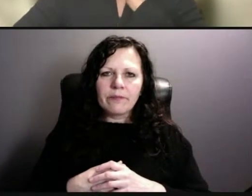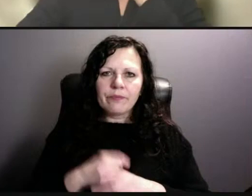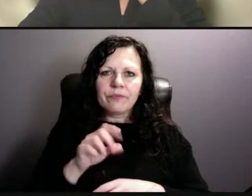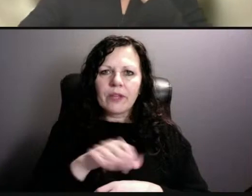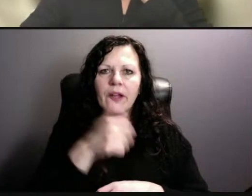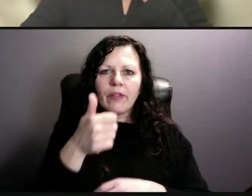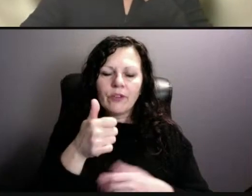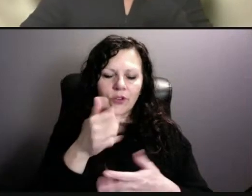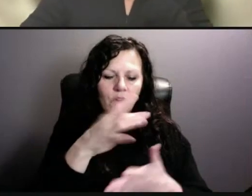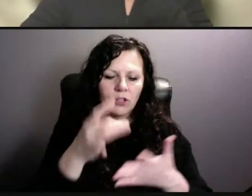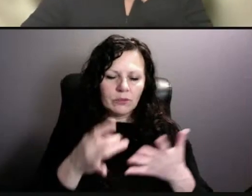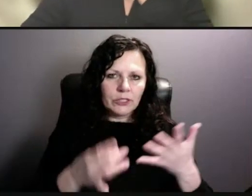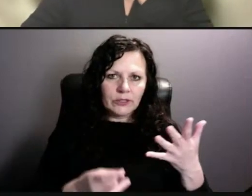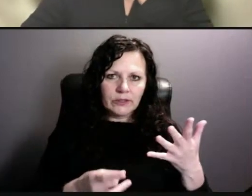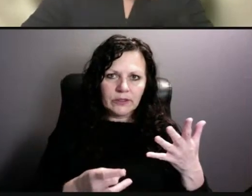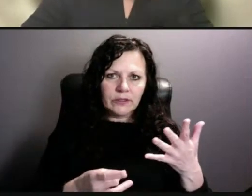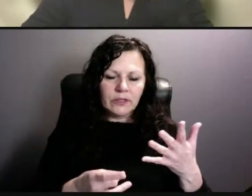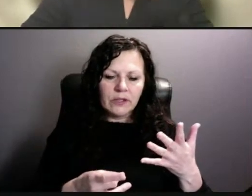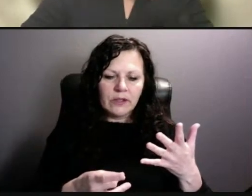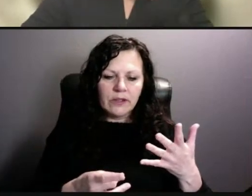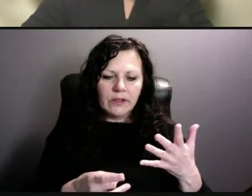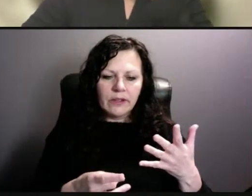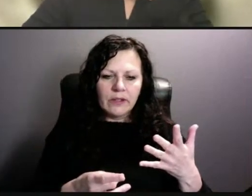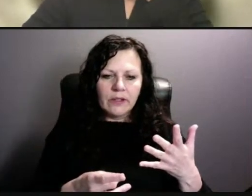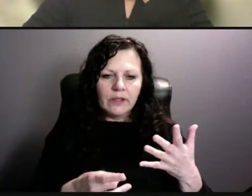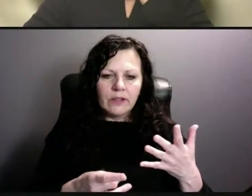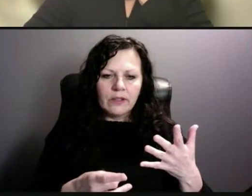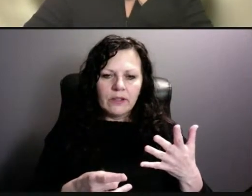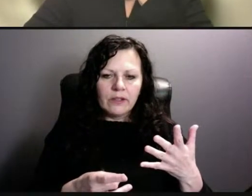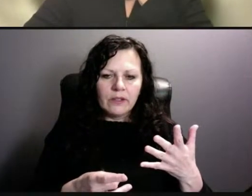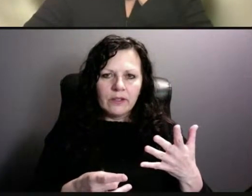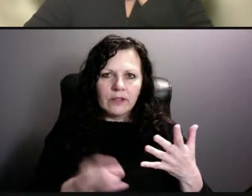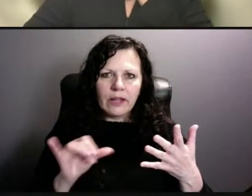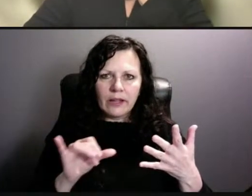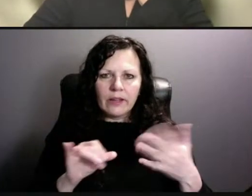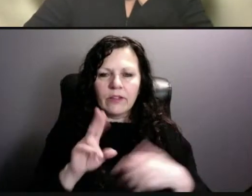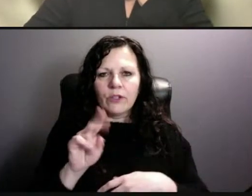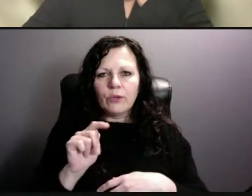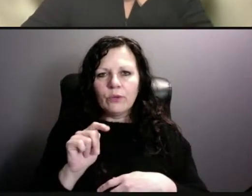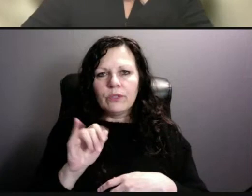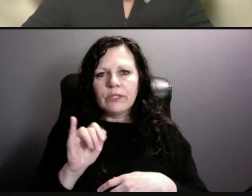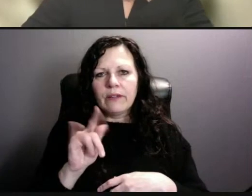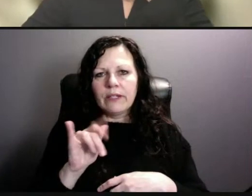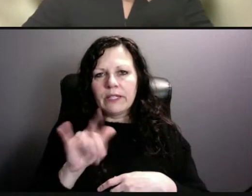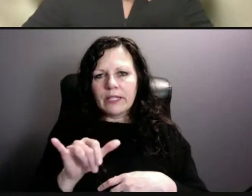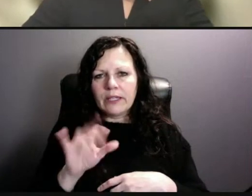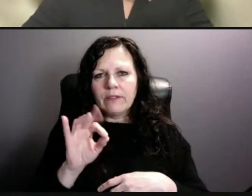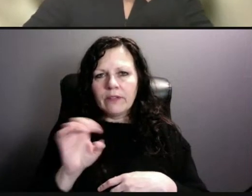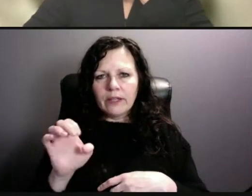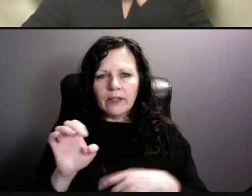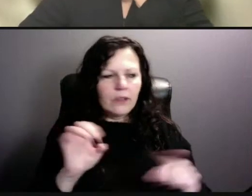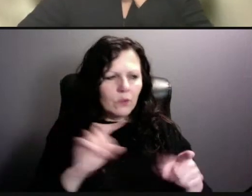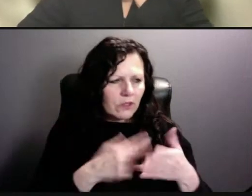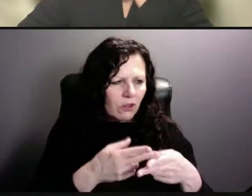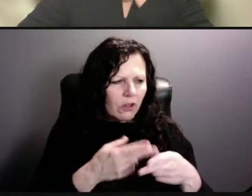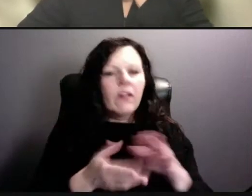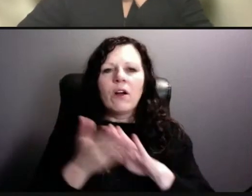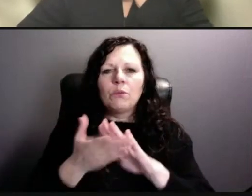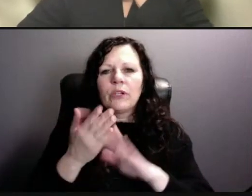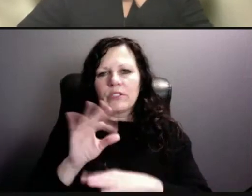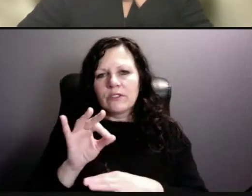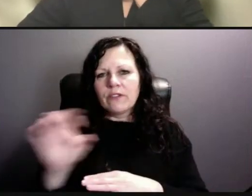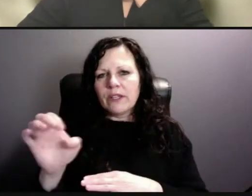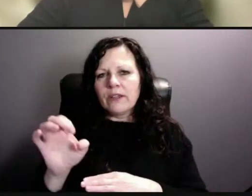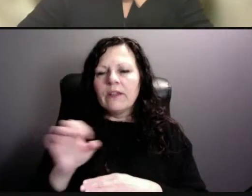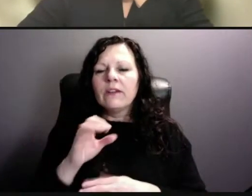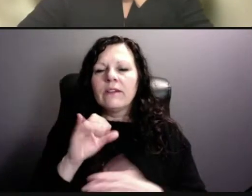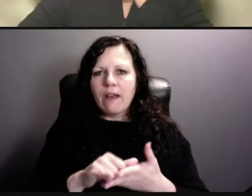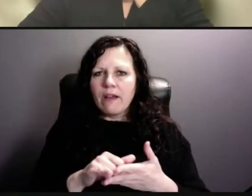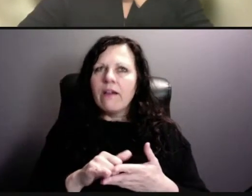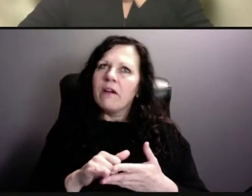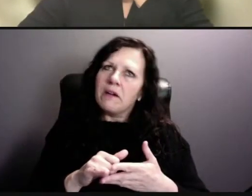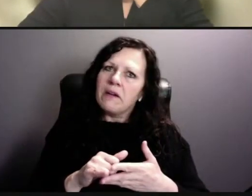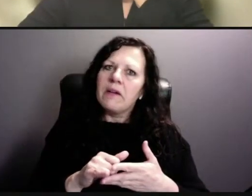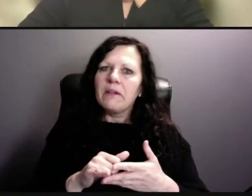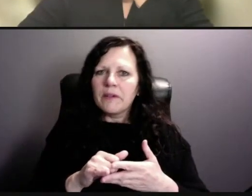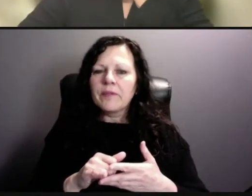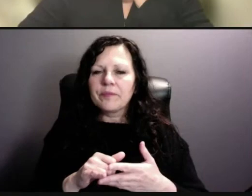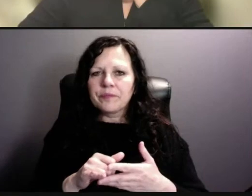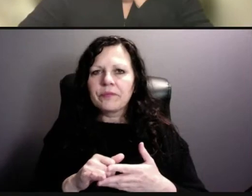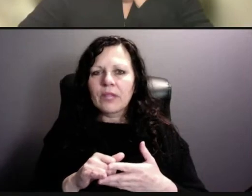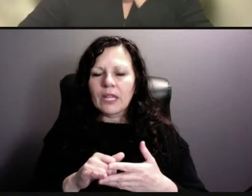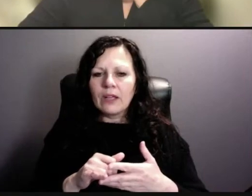I AM ALSO FINE LOOKING AT